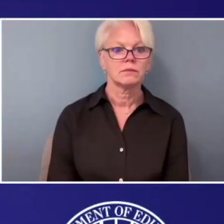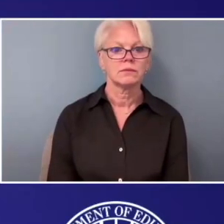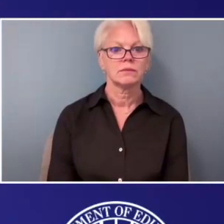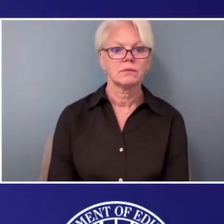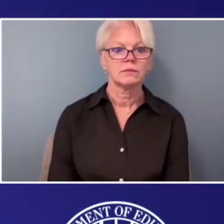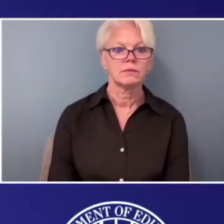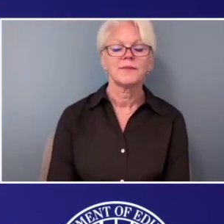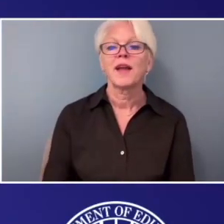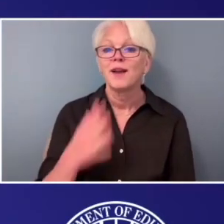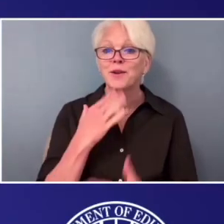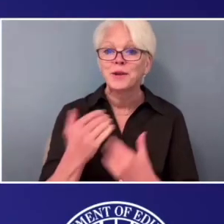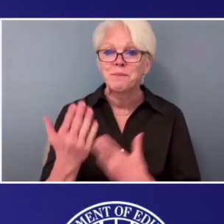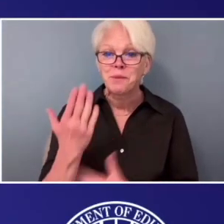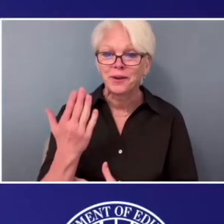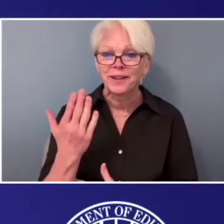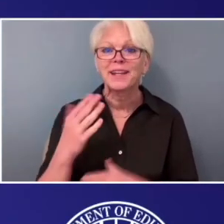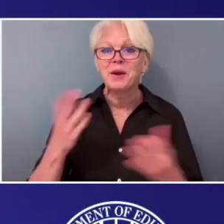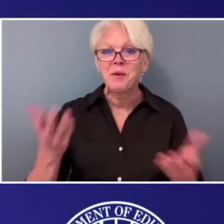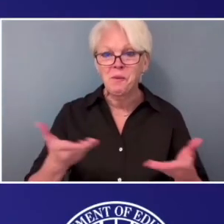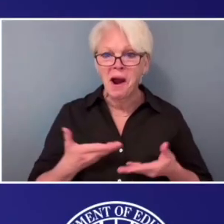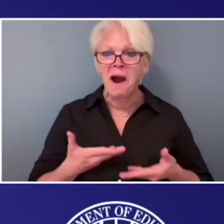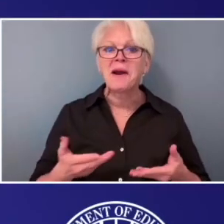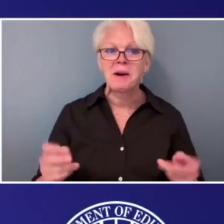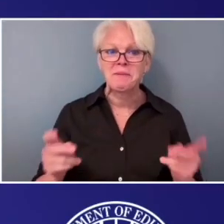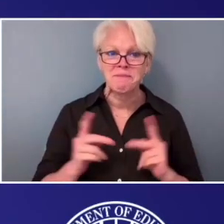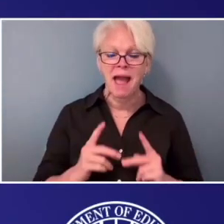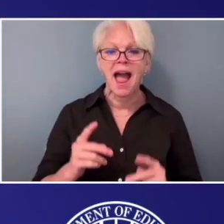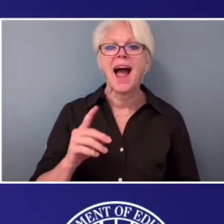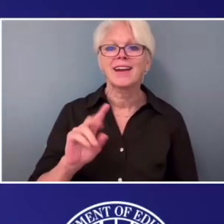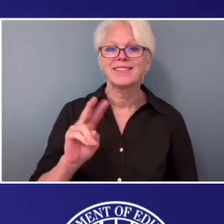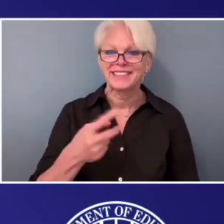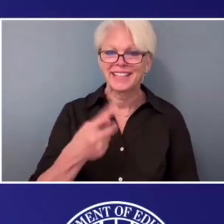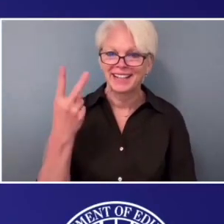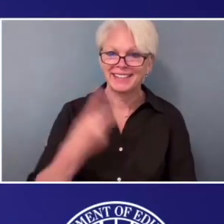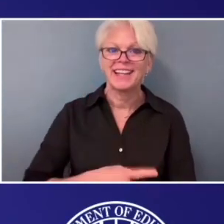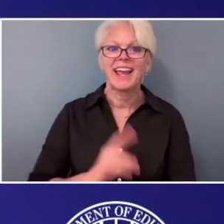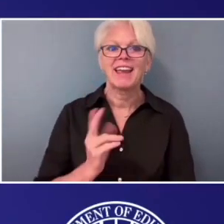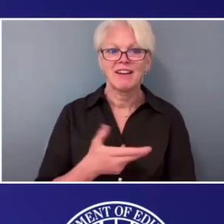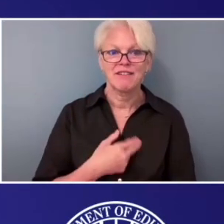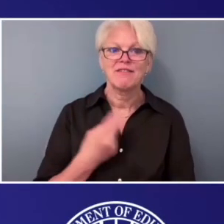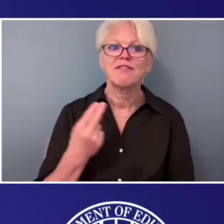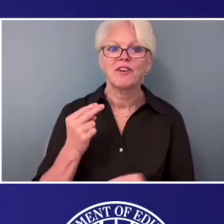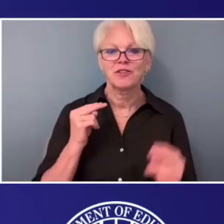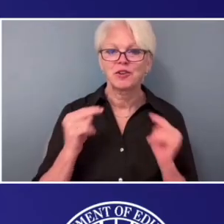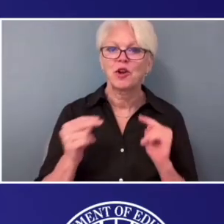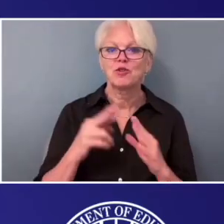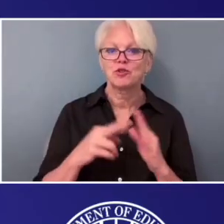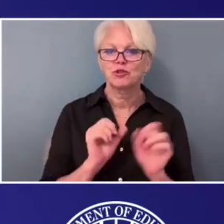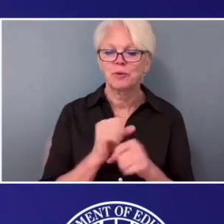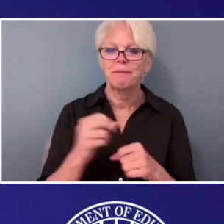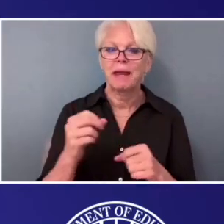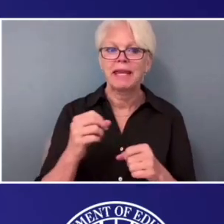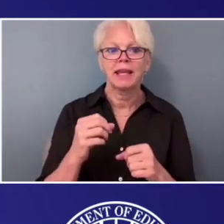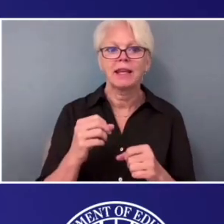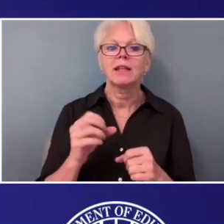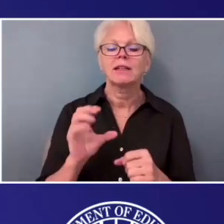Good morning, everyone. Welcome back to day two of our negotiated rulemaking session on the Reimagining and Improving Student